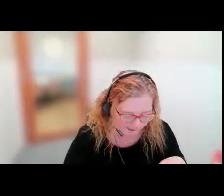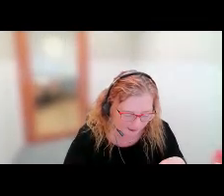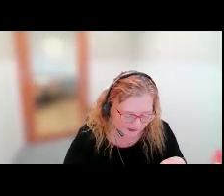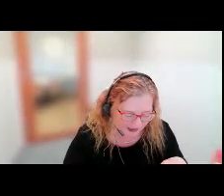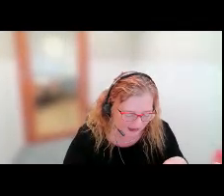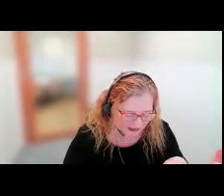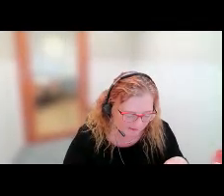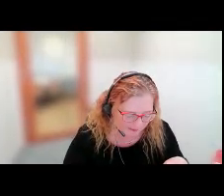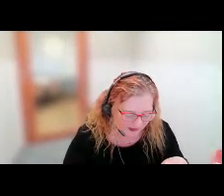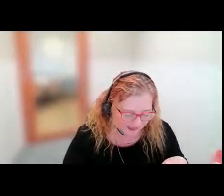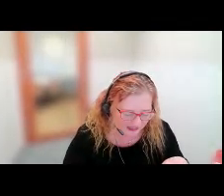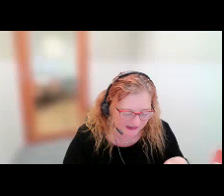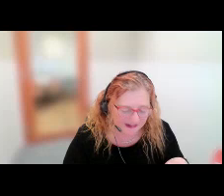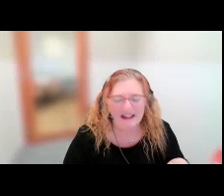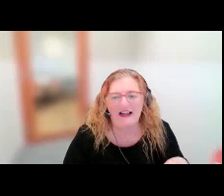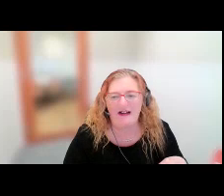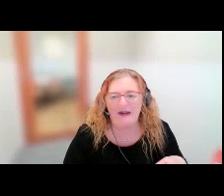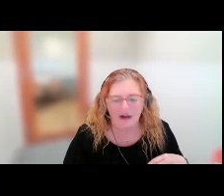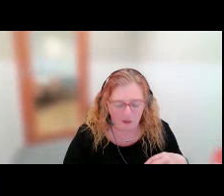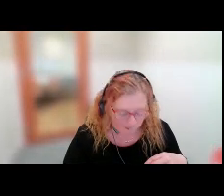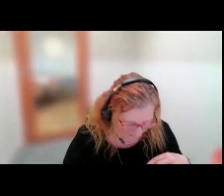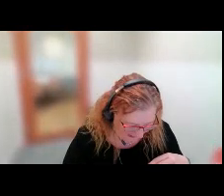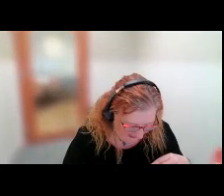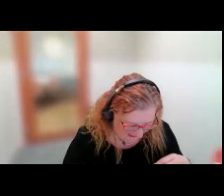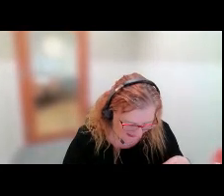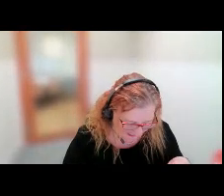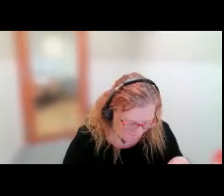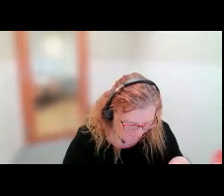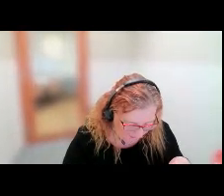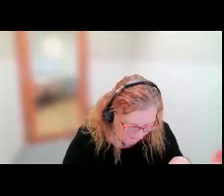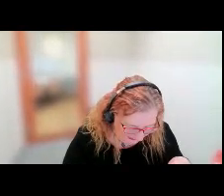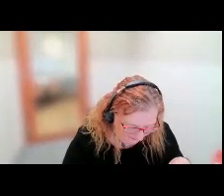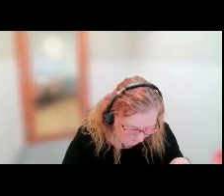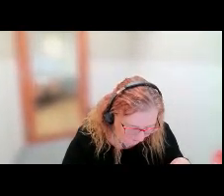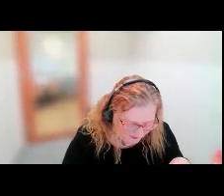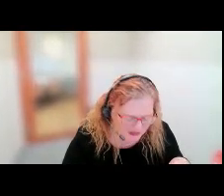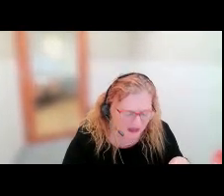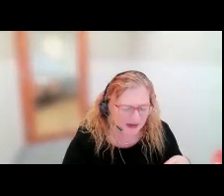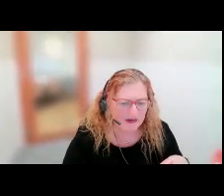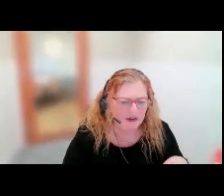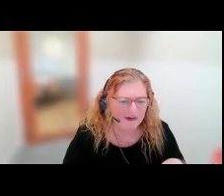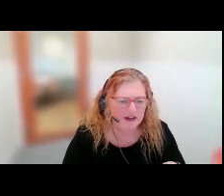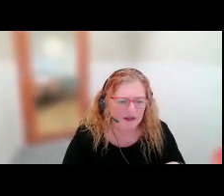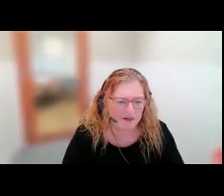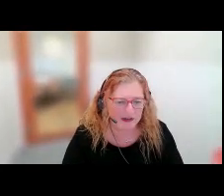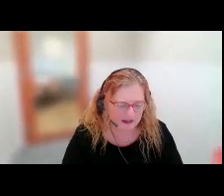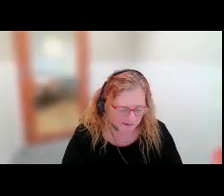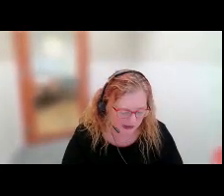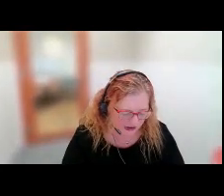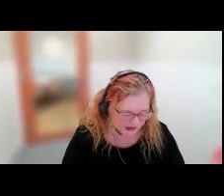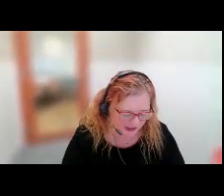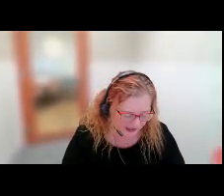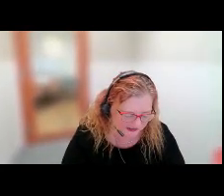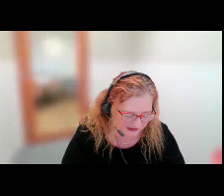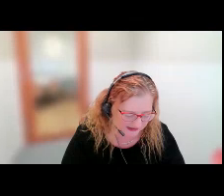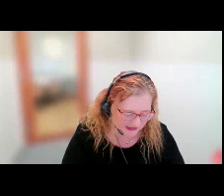So that's how it's reflected in the Rules. Also just wanted to mention that I understand